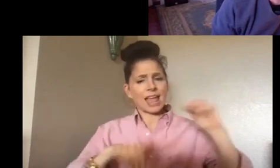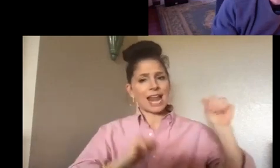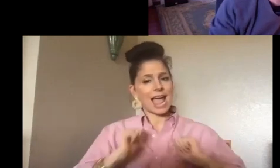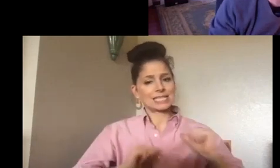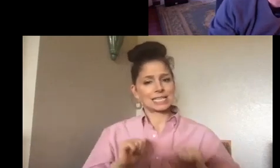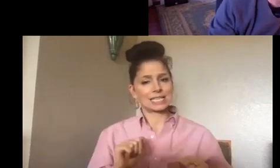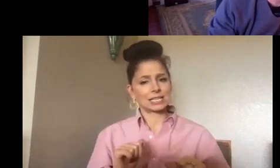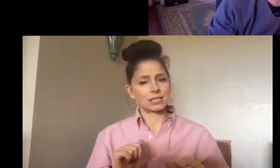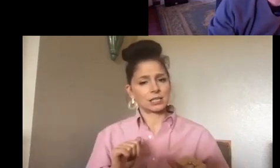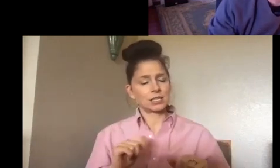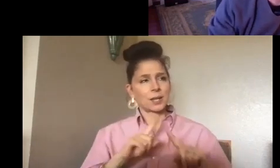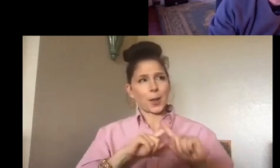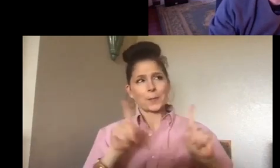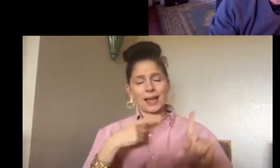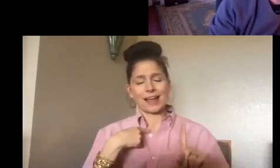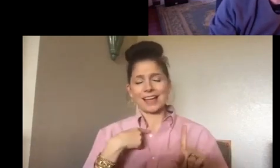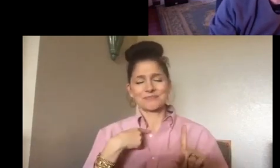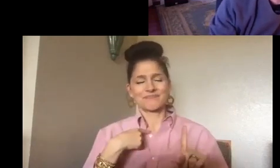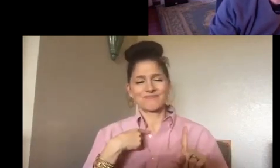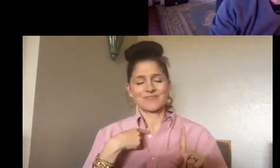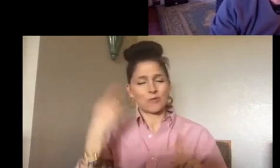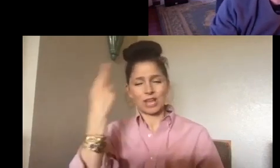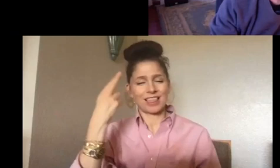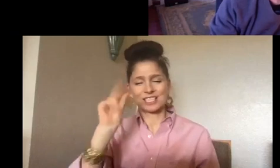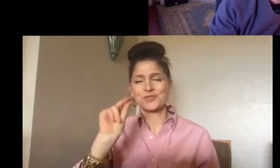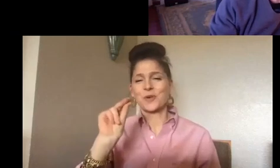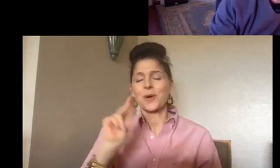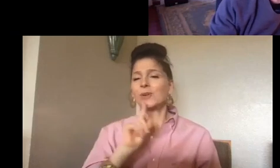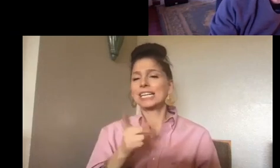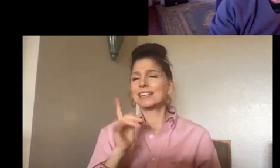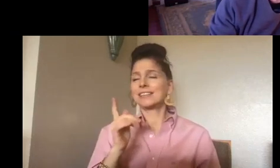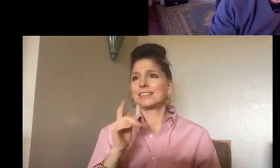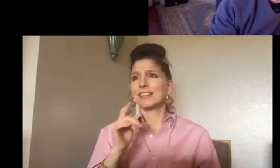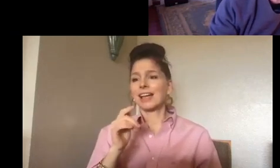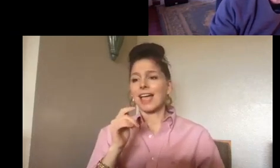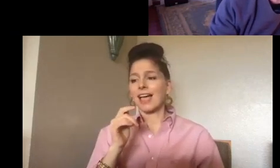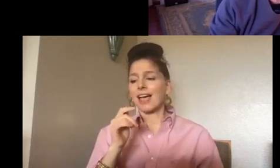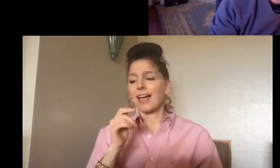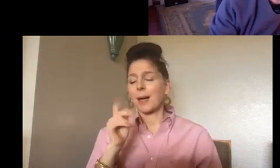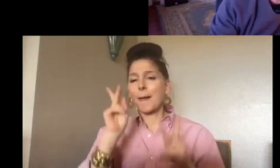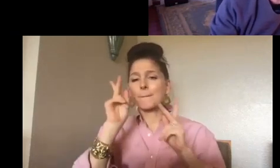was gonna be different than acting, but I didn't realize, no, it's not.